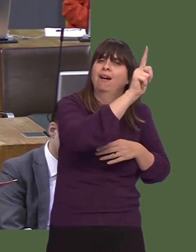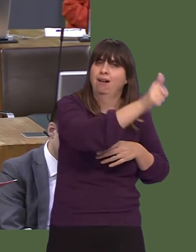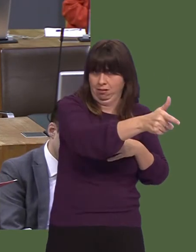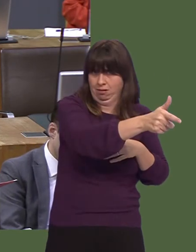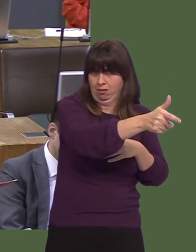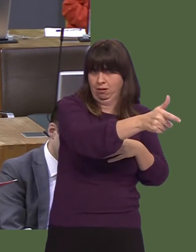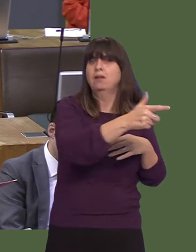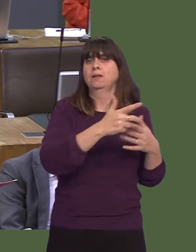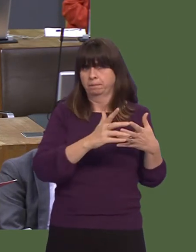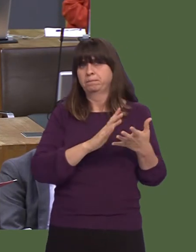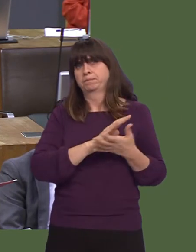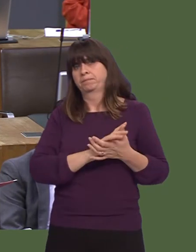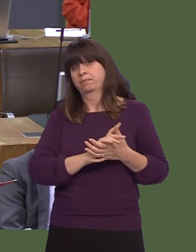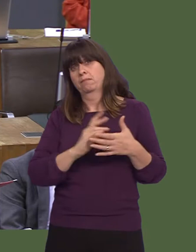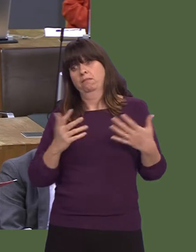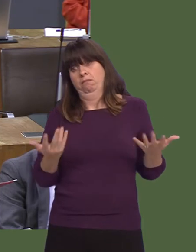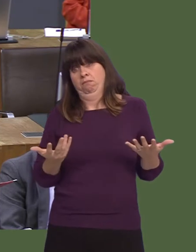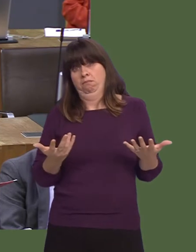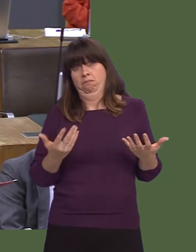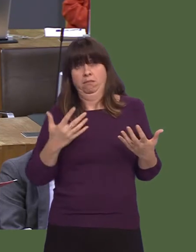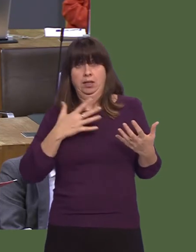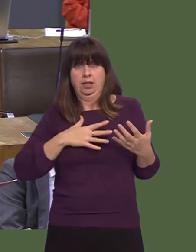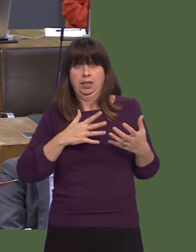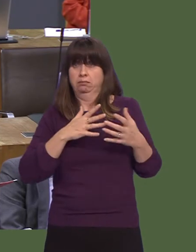to be able to do that and, by dint of that, developing other airports, regional airports